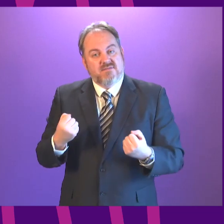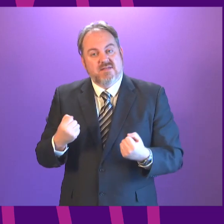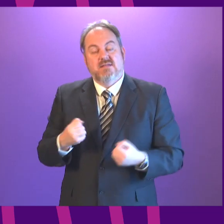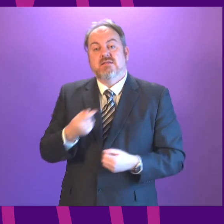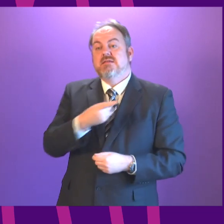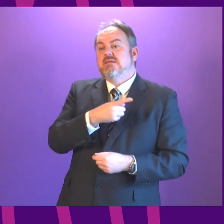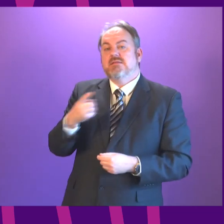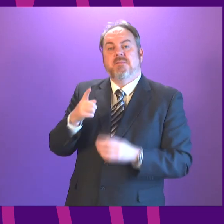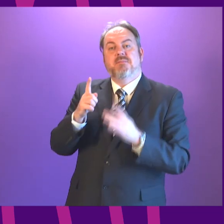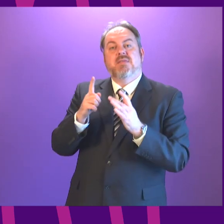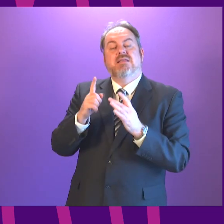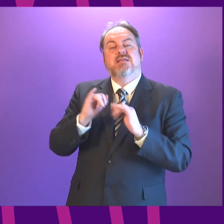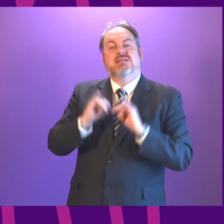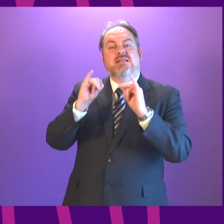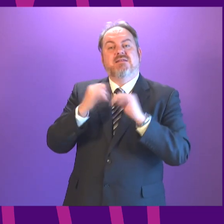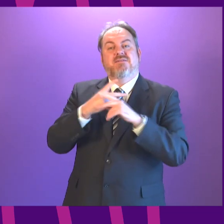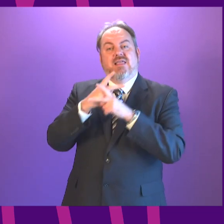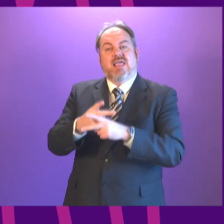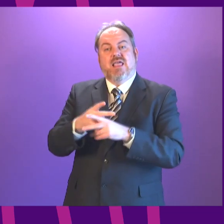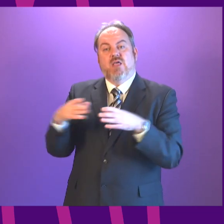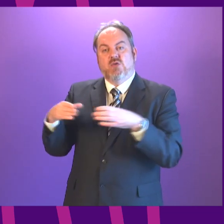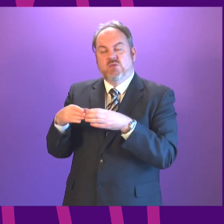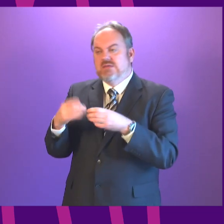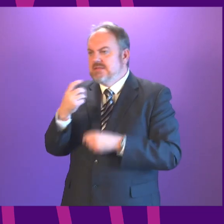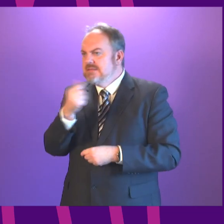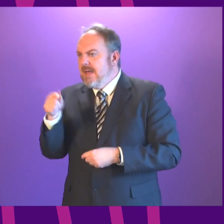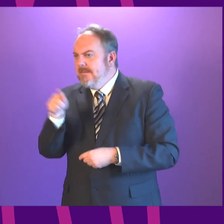cases, ICU capacity—have already exceeded that peak.